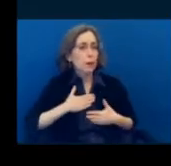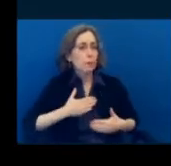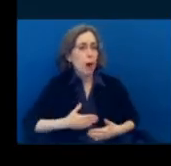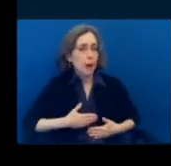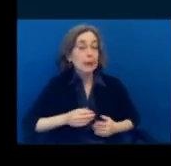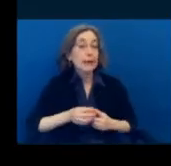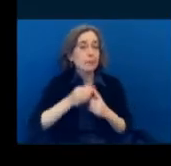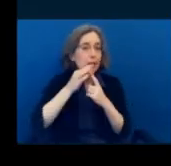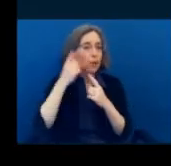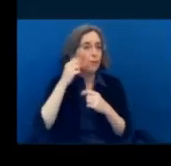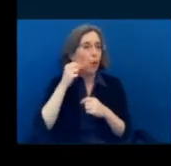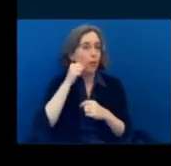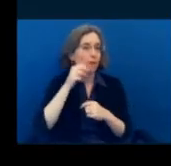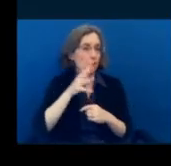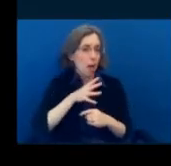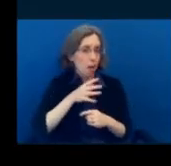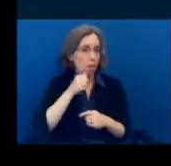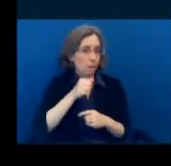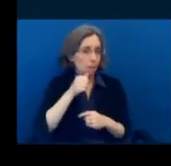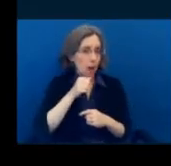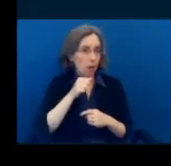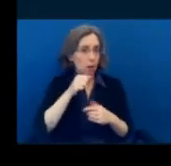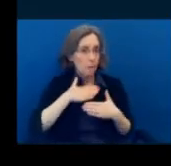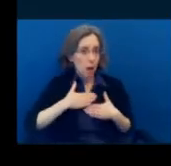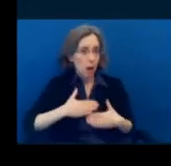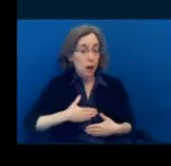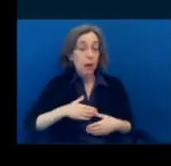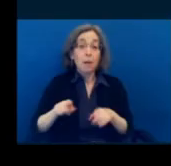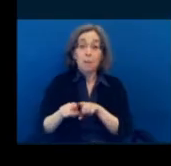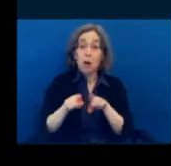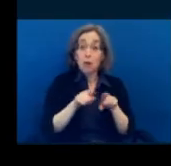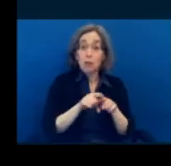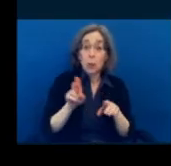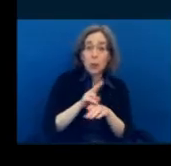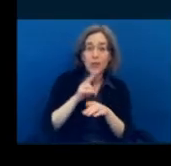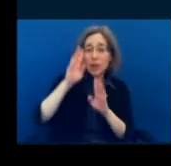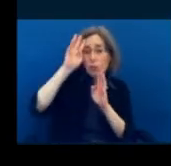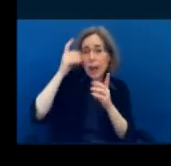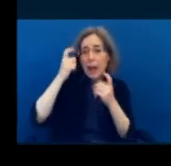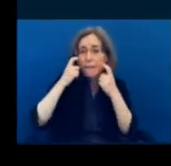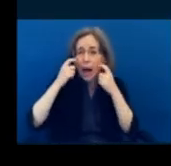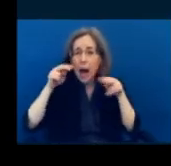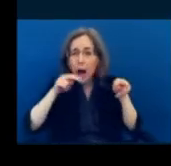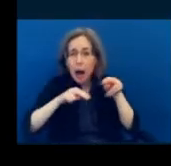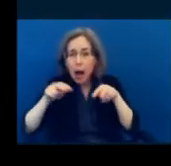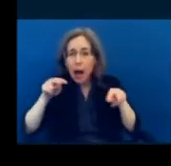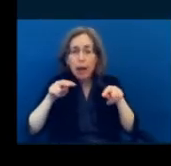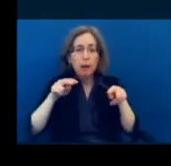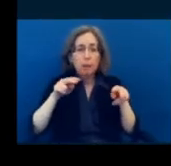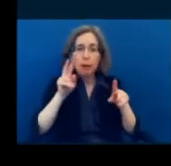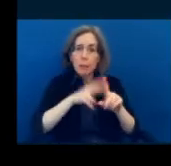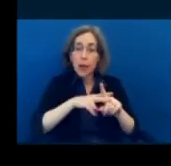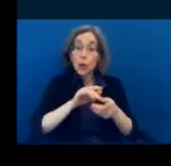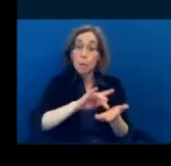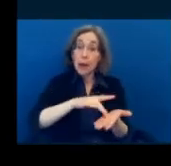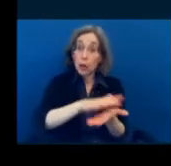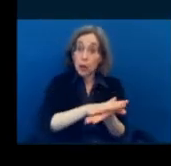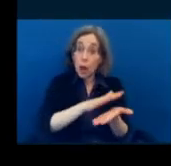BUT I BELIEVE THAT CREATING A CREATIVE EYE AND ANALYSIS, HELPS TO REVEAL HOW MEDICINE WAS